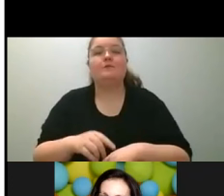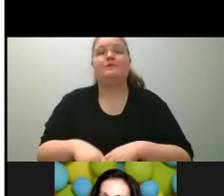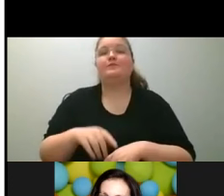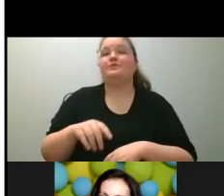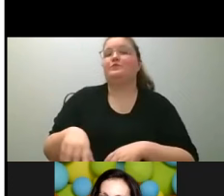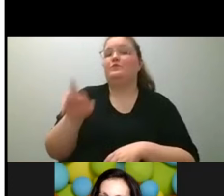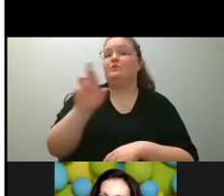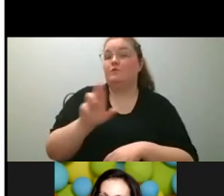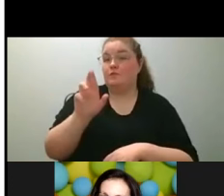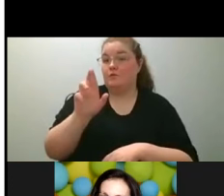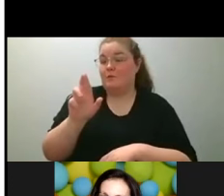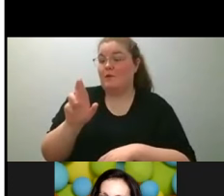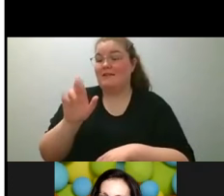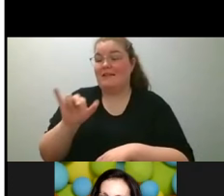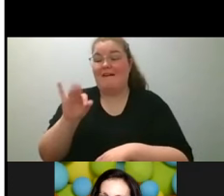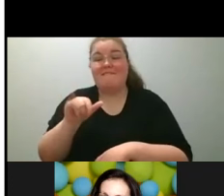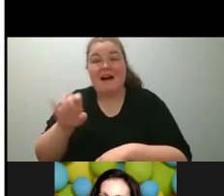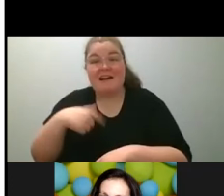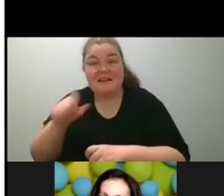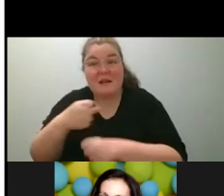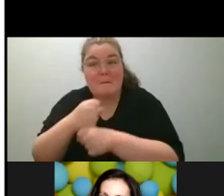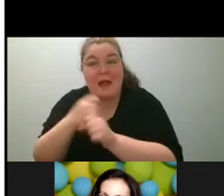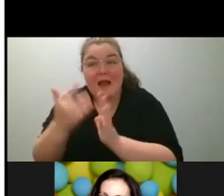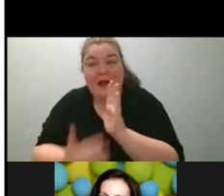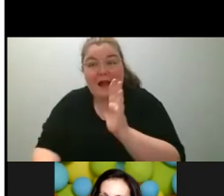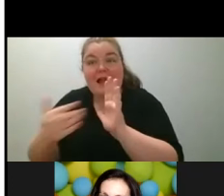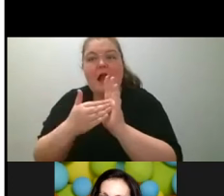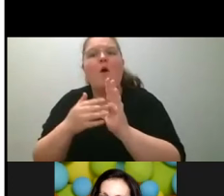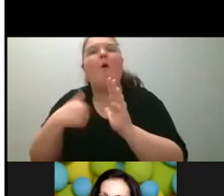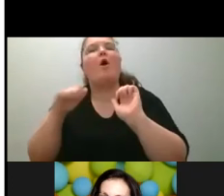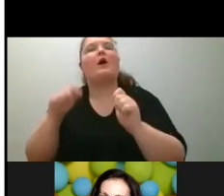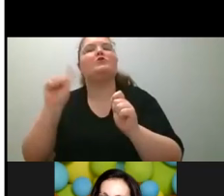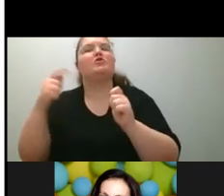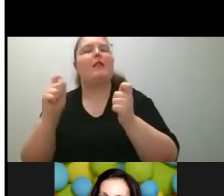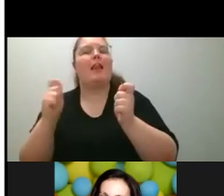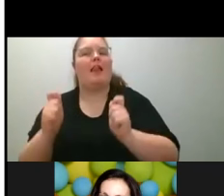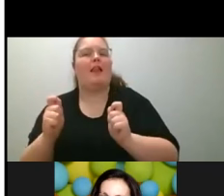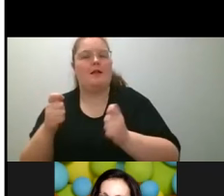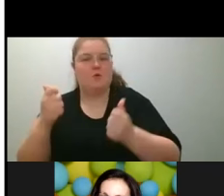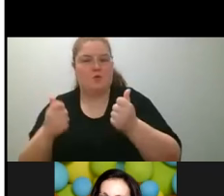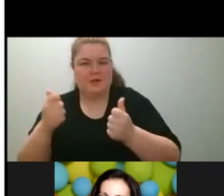Does the file need to be recreated or is it in an editable format already? So, as I had mentioned,